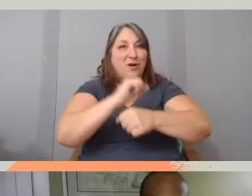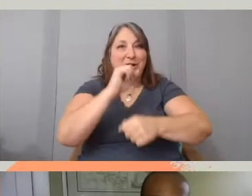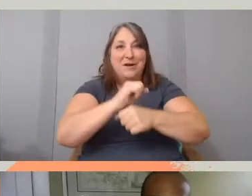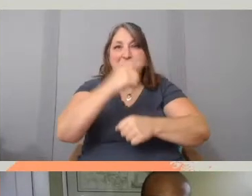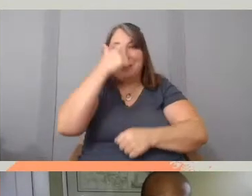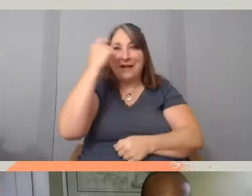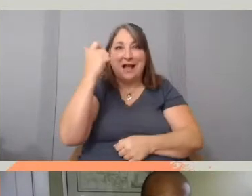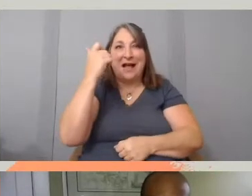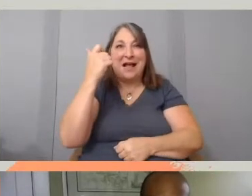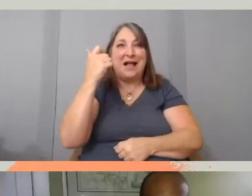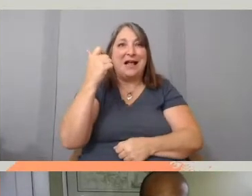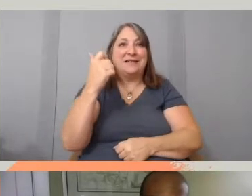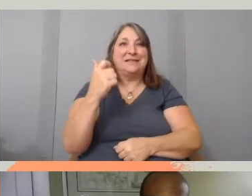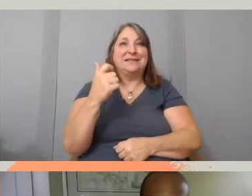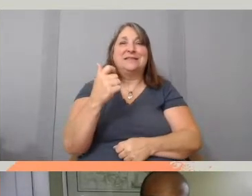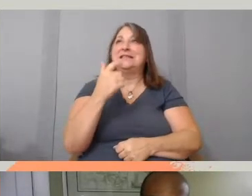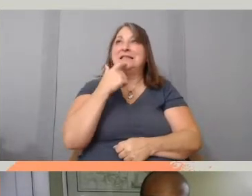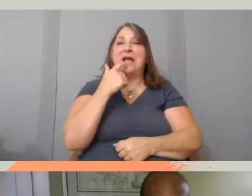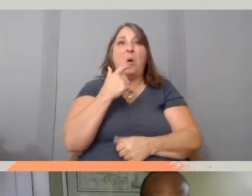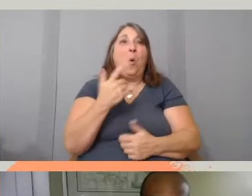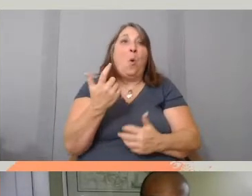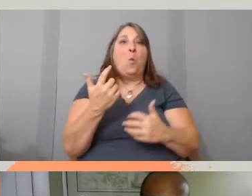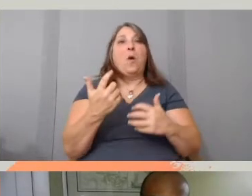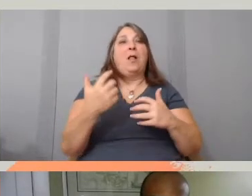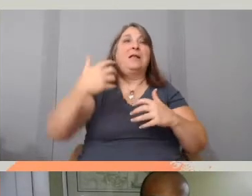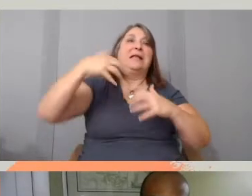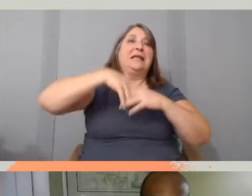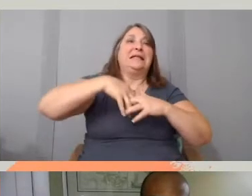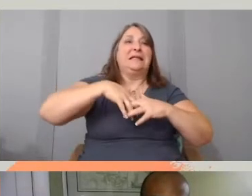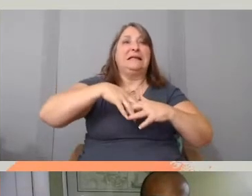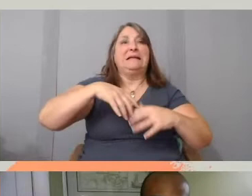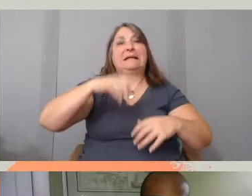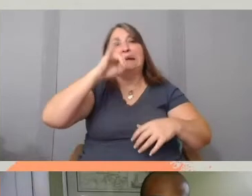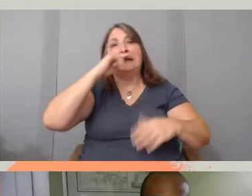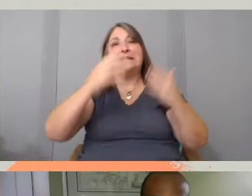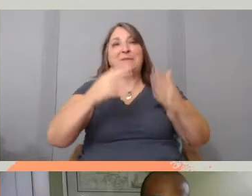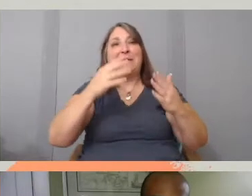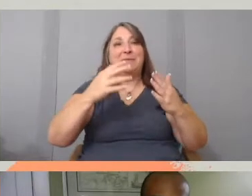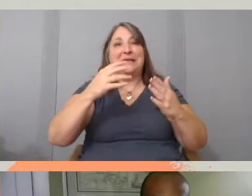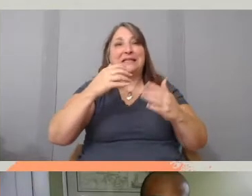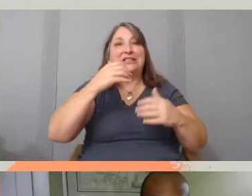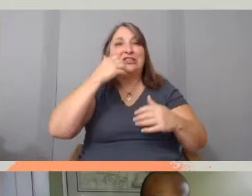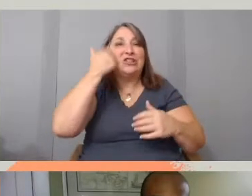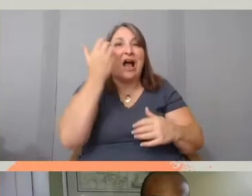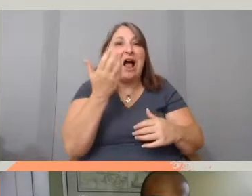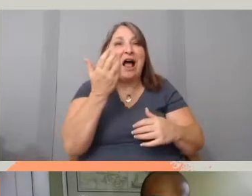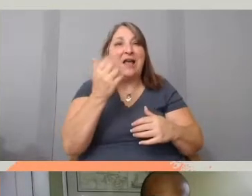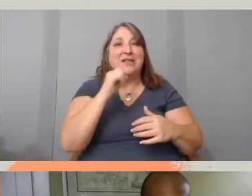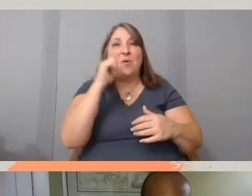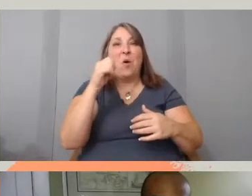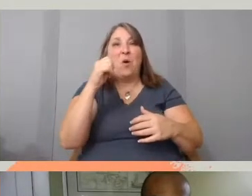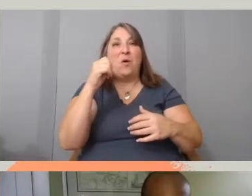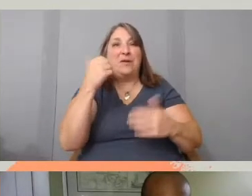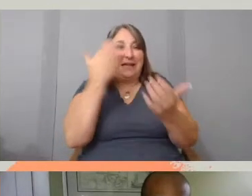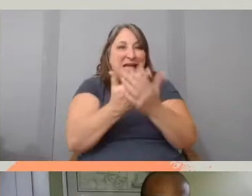Indian kids they might be shy. There's a million reasons that they won't even make it to that place we're talking about.